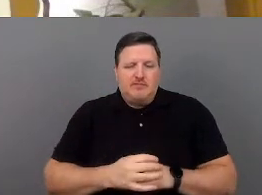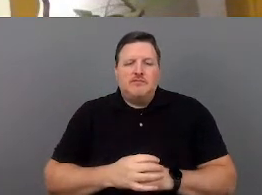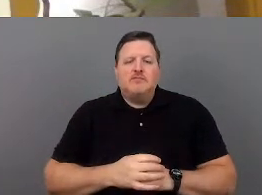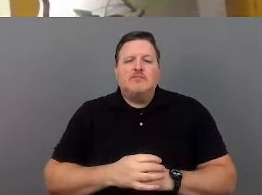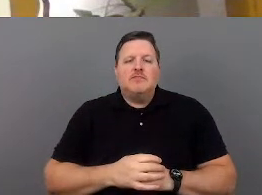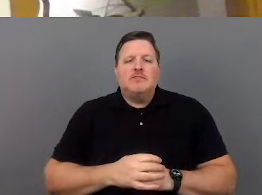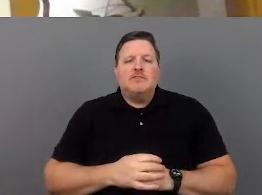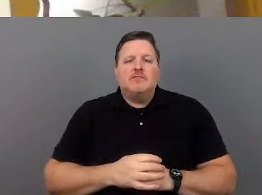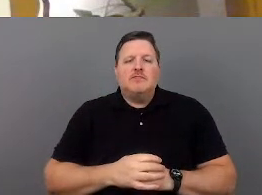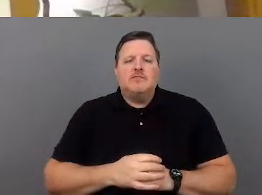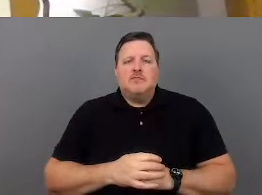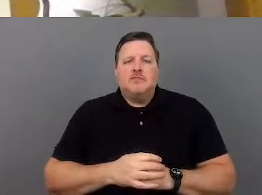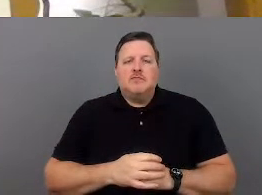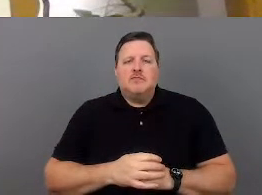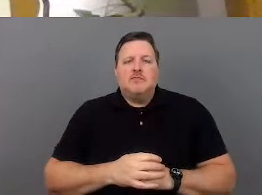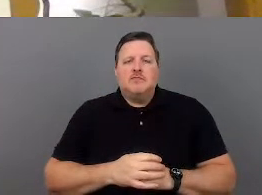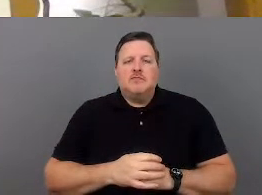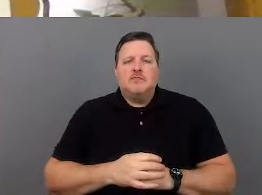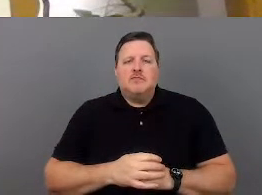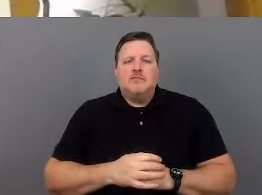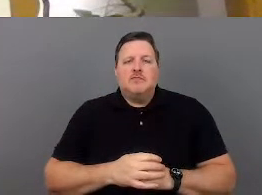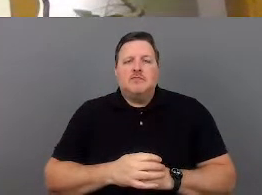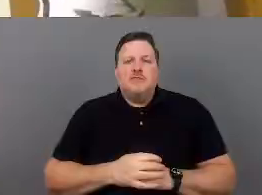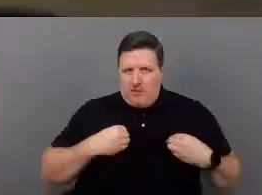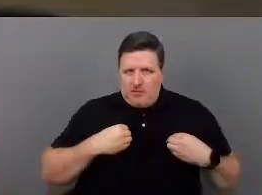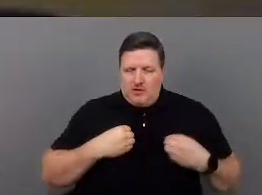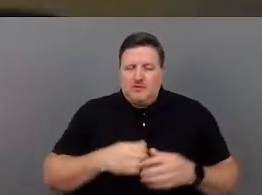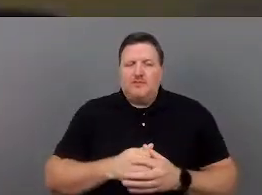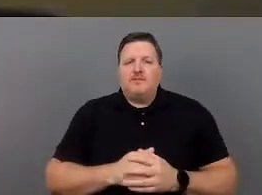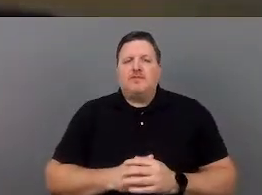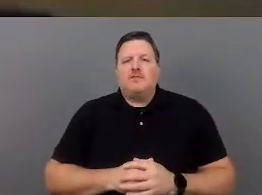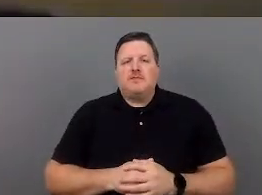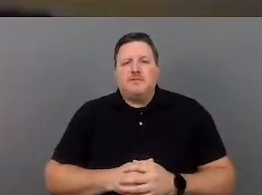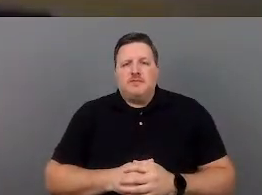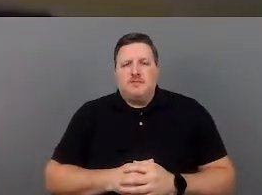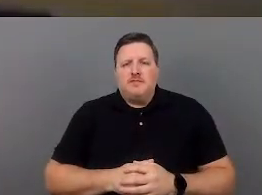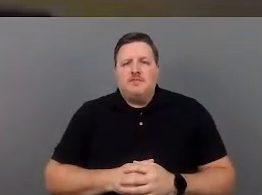ADOPTED. ≫ COUNCIL PRESIDENT BENDER: THAT CARRIES AND THE AGENDA IS